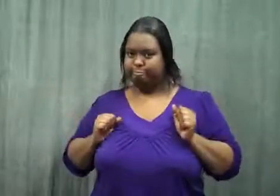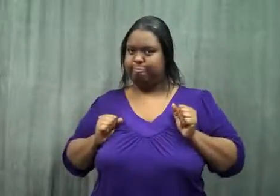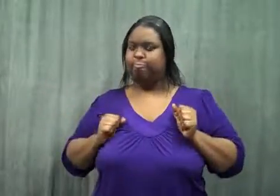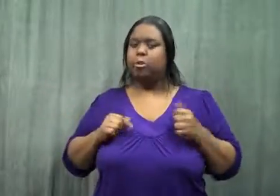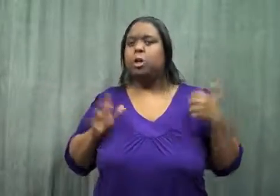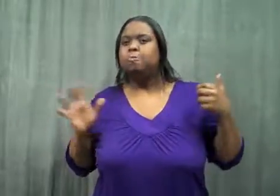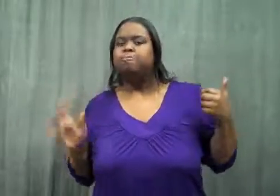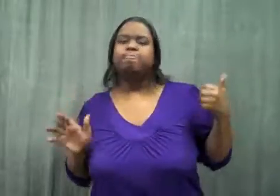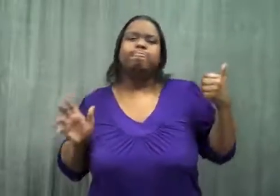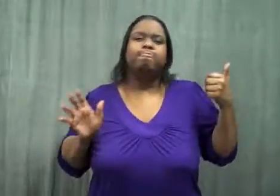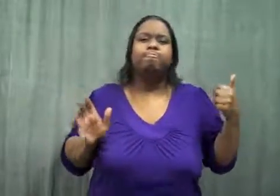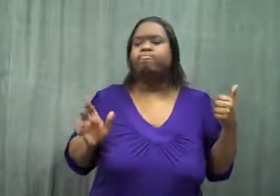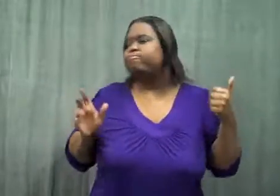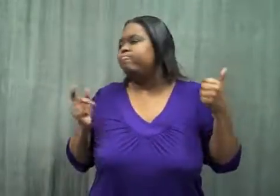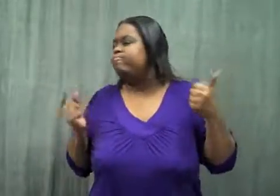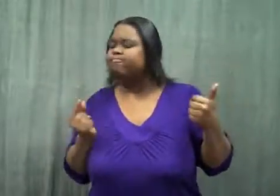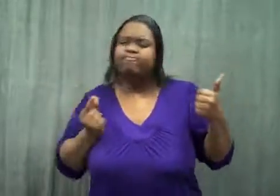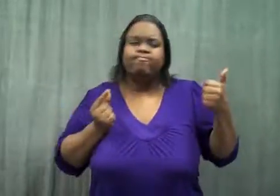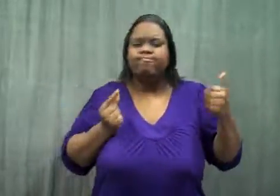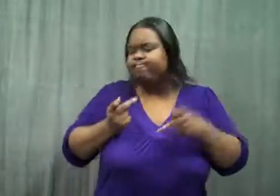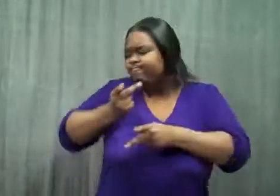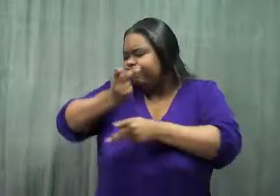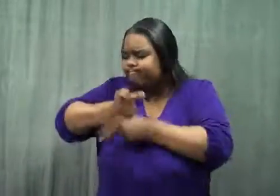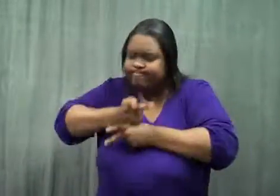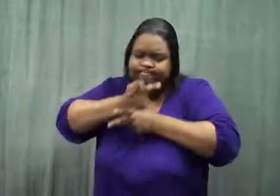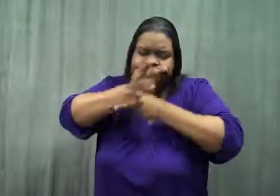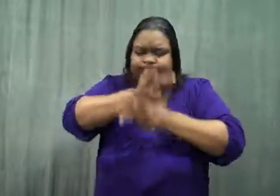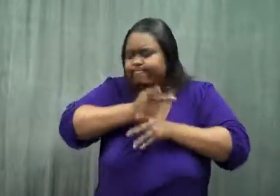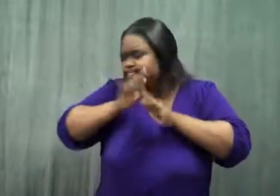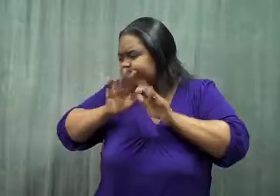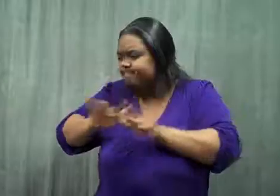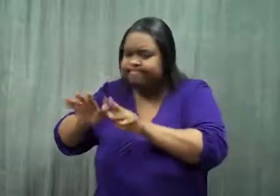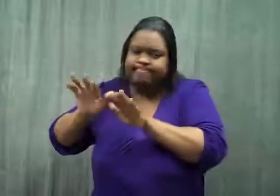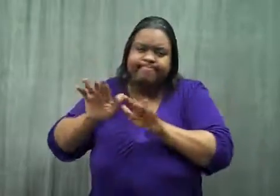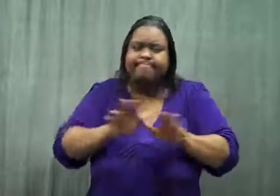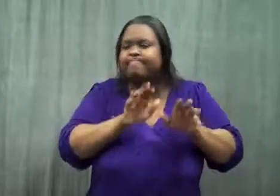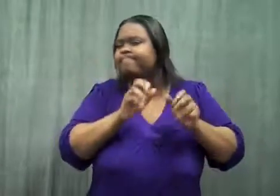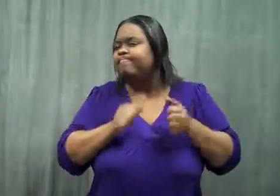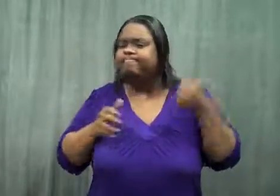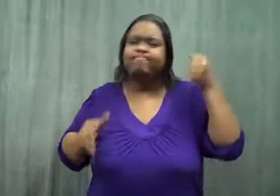He's leading them along, taking care of them.